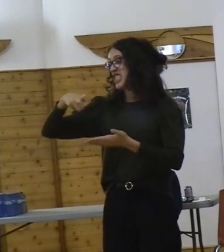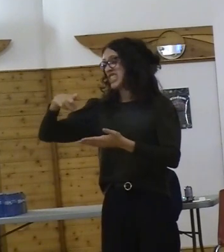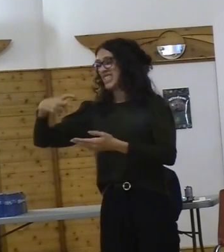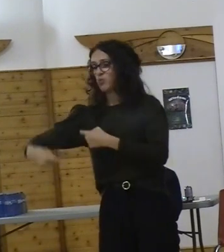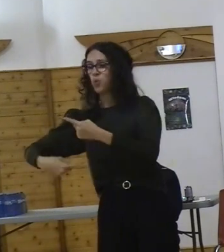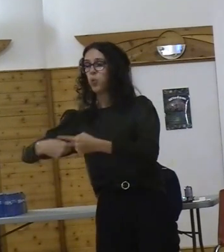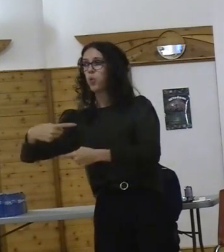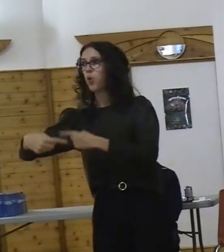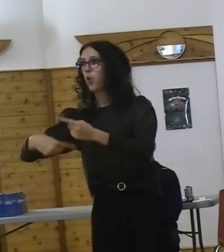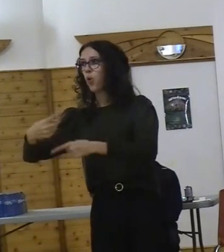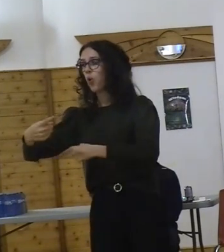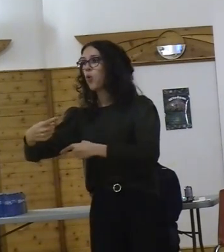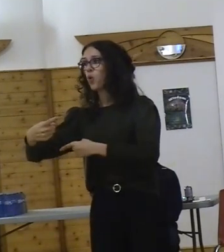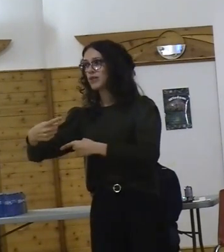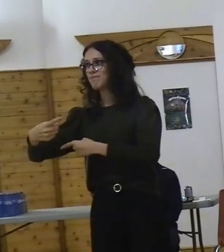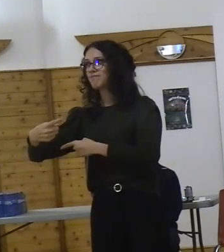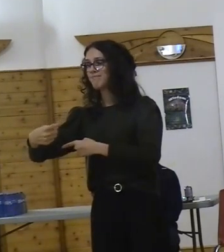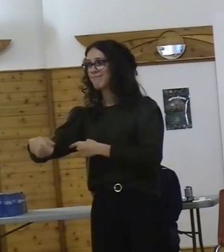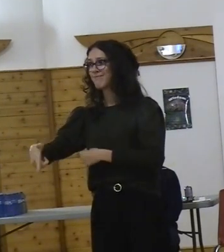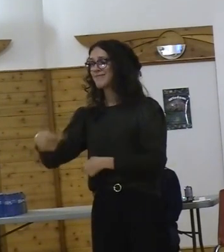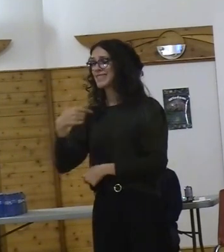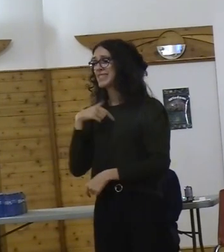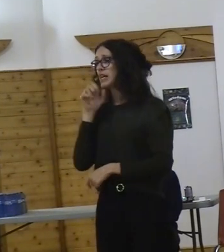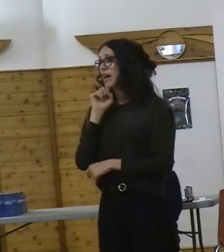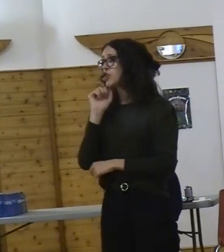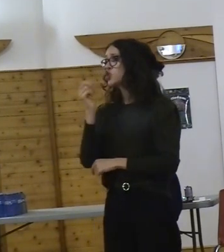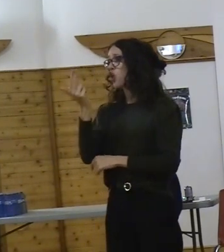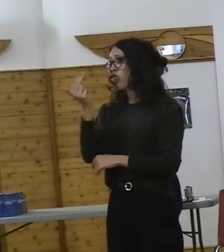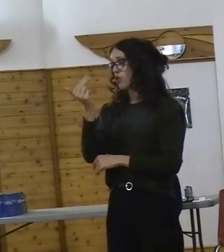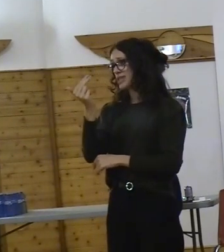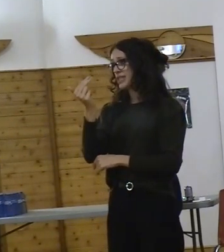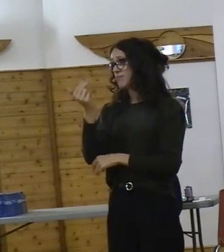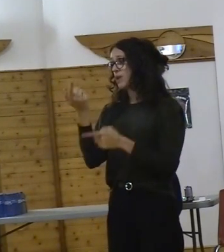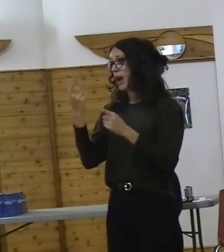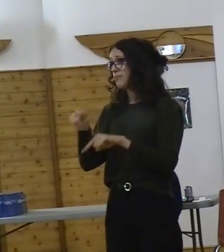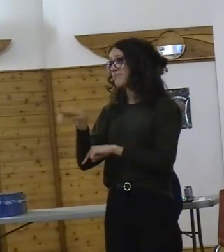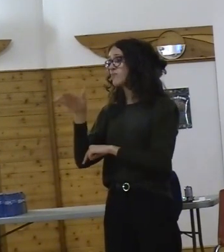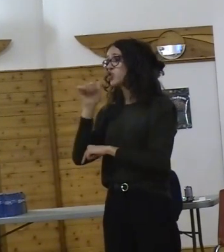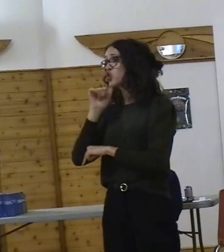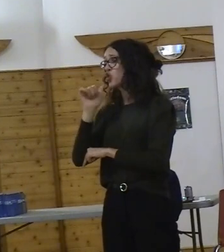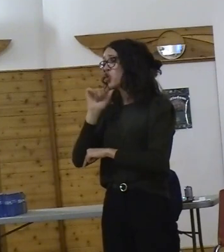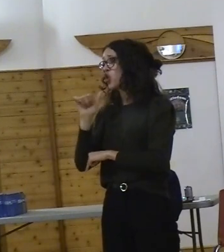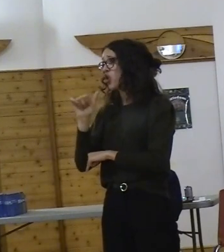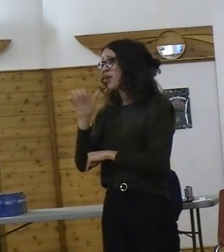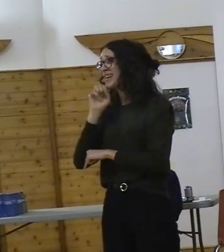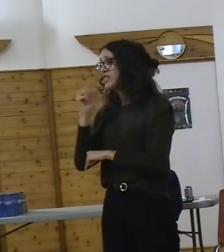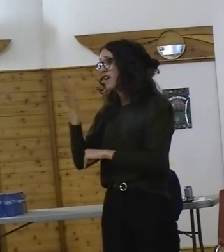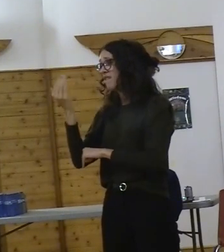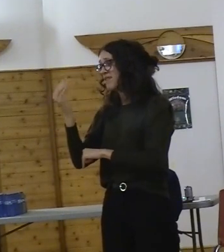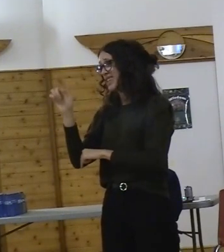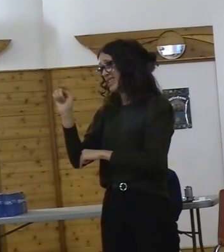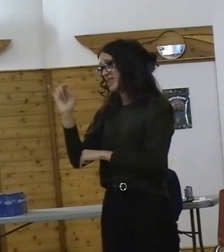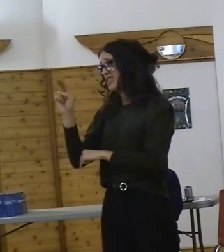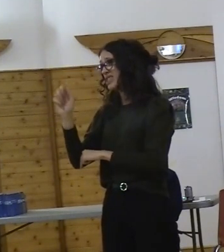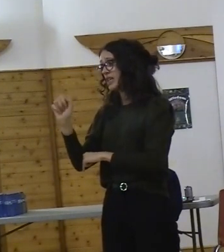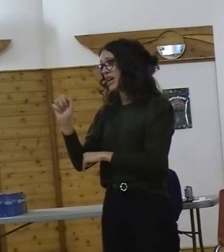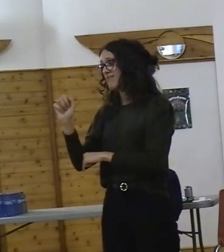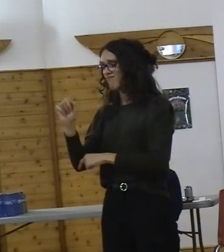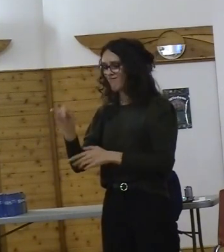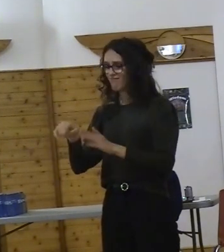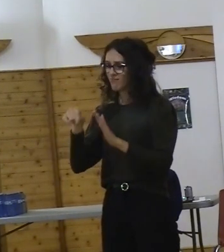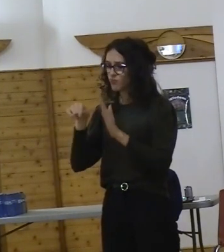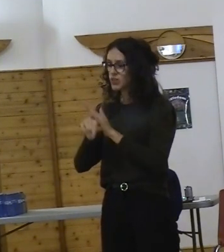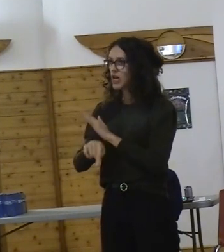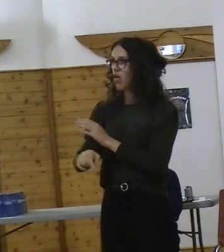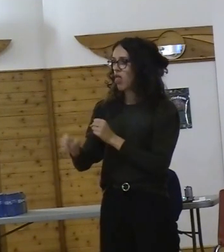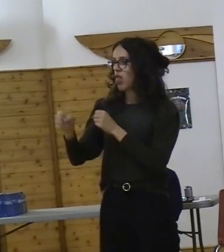I was thirteen when Tina Fontaine, a fifteen year old girl's body was pulled from the river. She was failed by the system I was stuck in as a child.